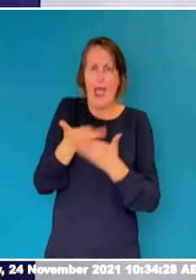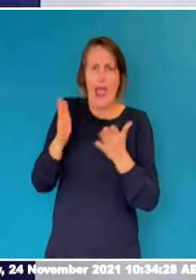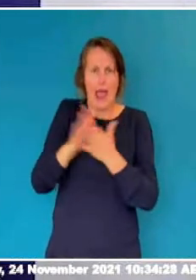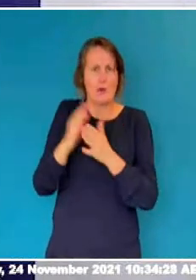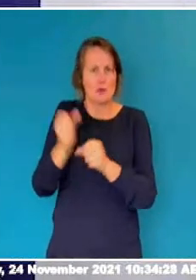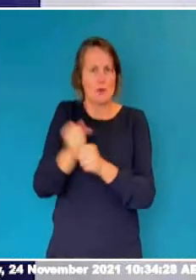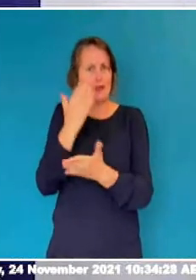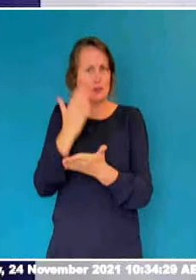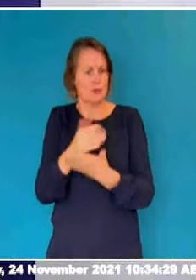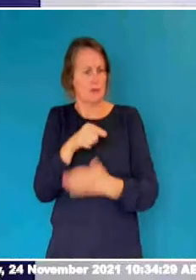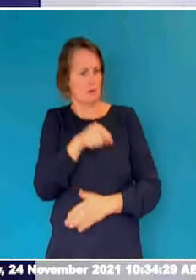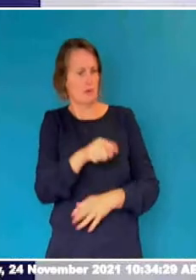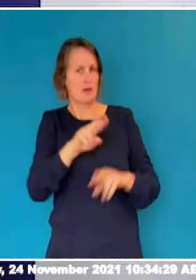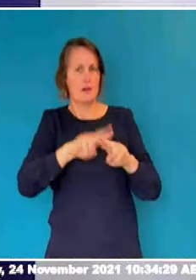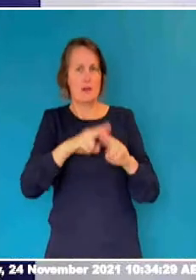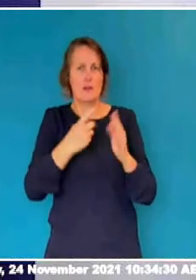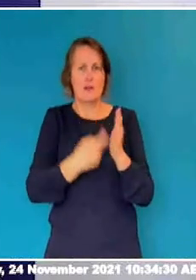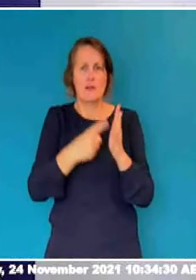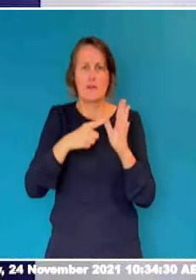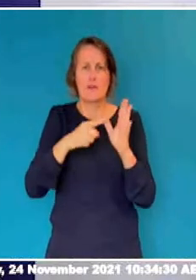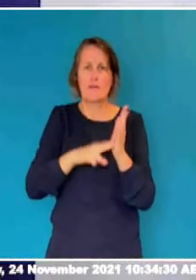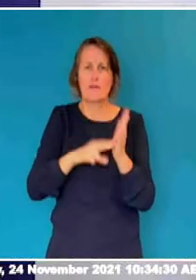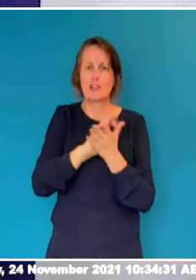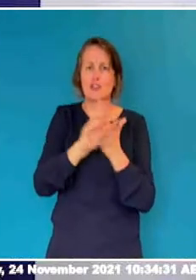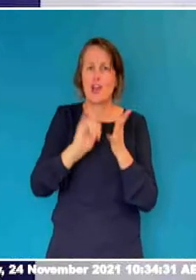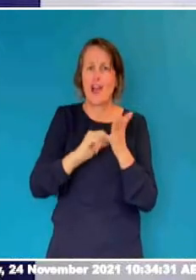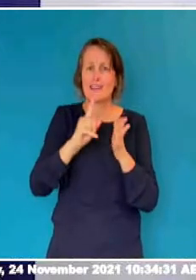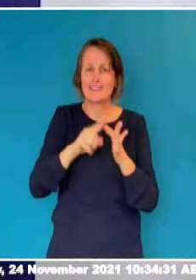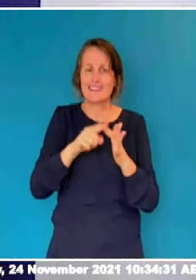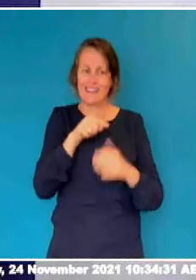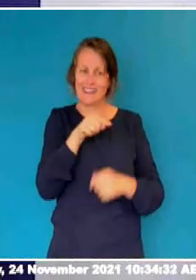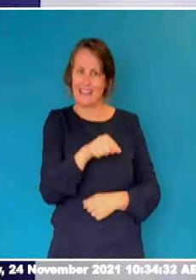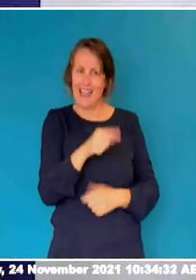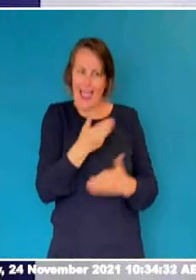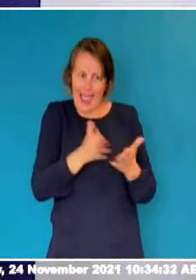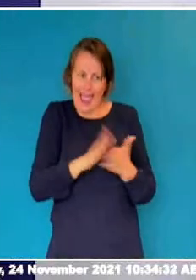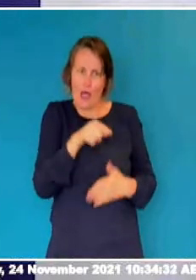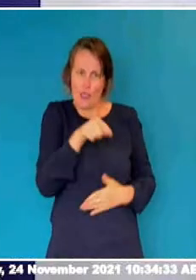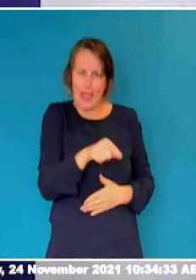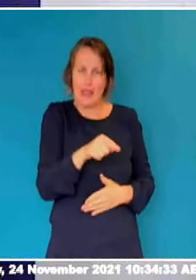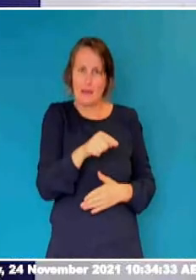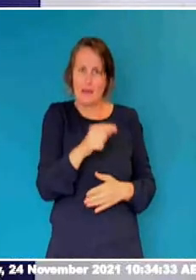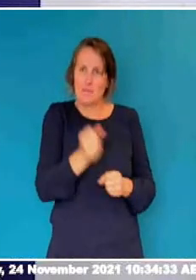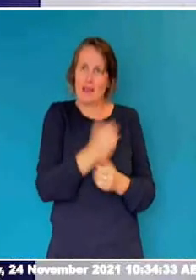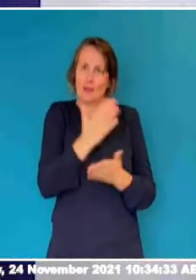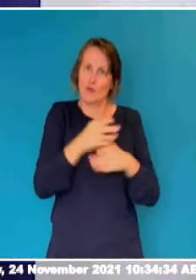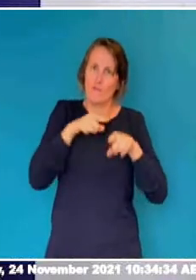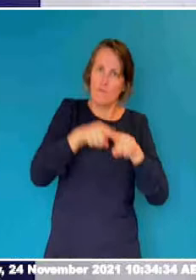franchisees, in relation specifically to disability, meets both legal requirements and